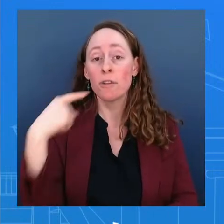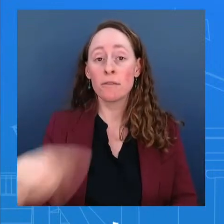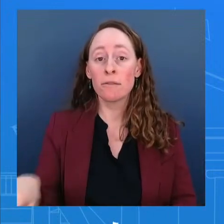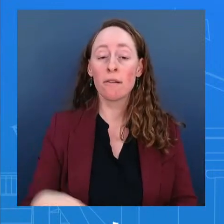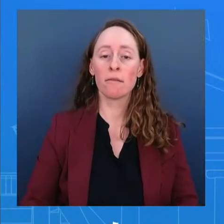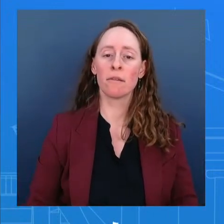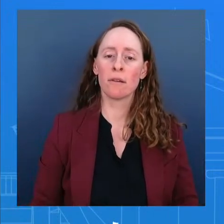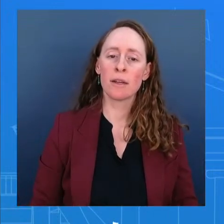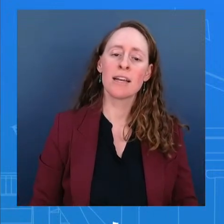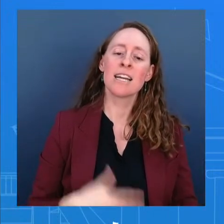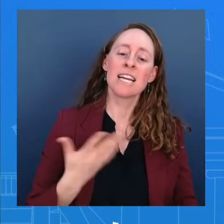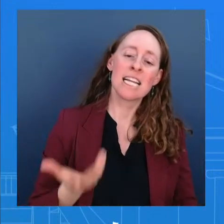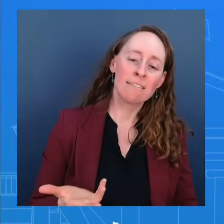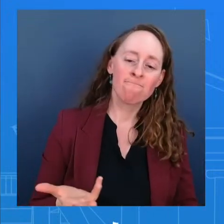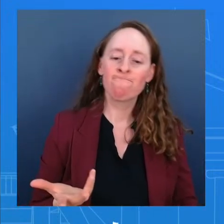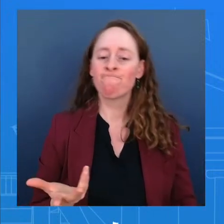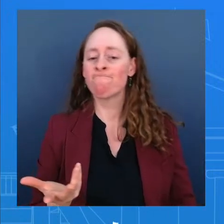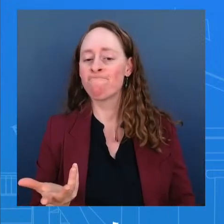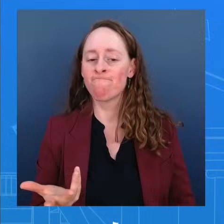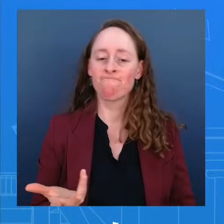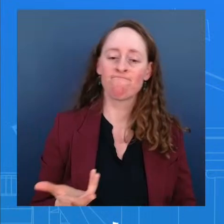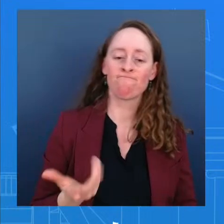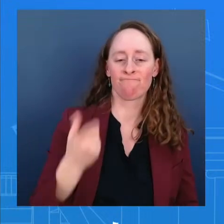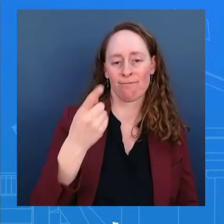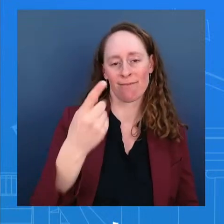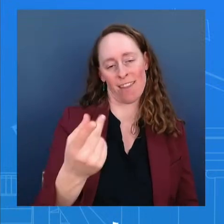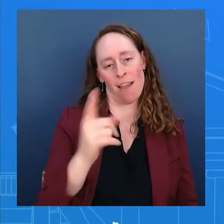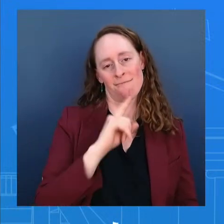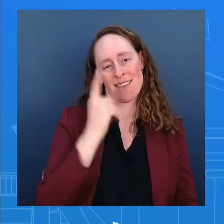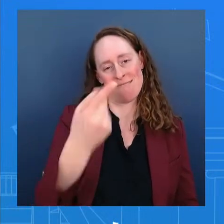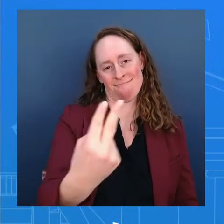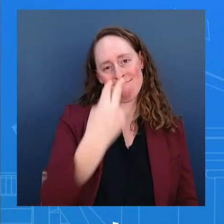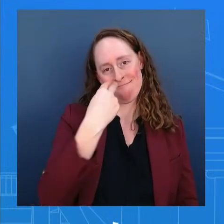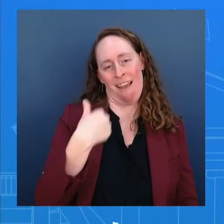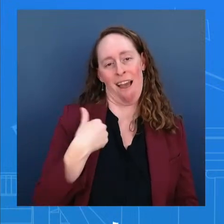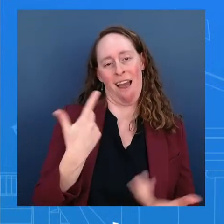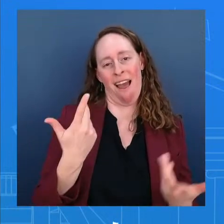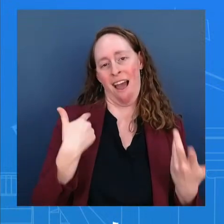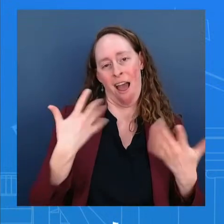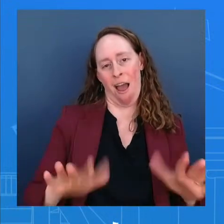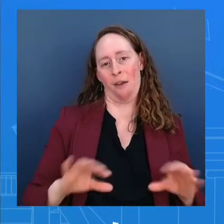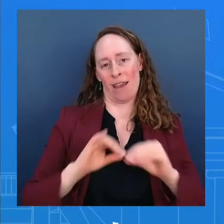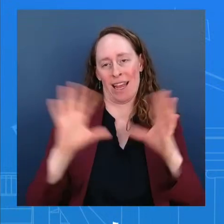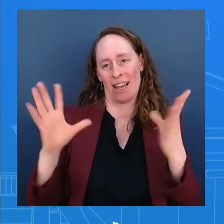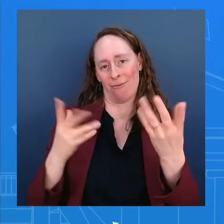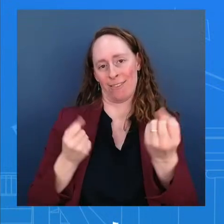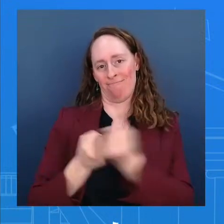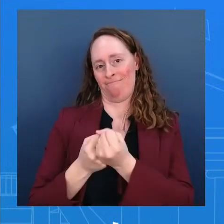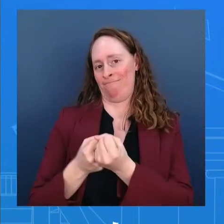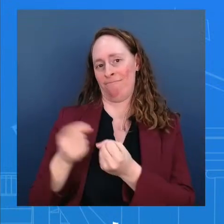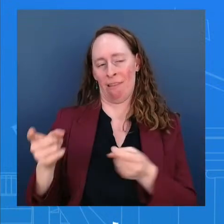but I just think an objective read on the situation from when we come into today about the position of the United States